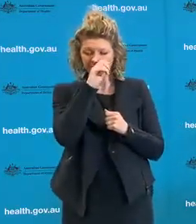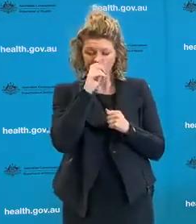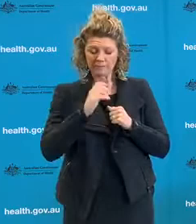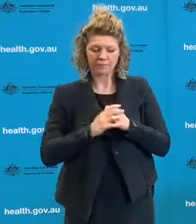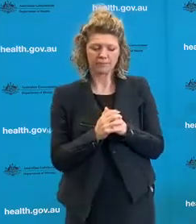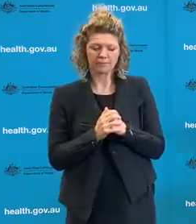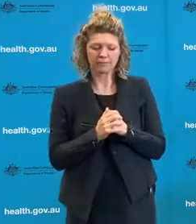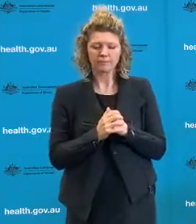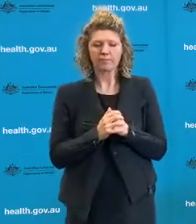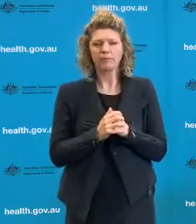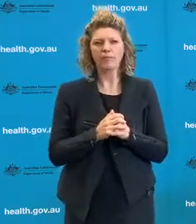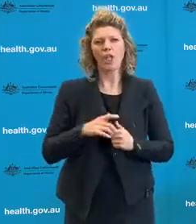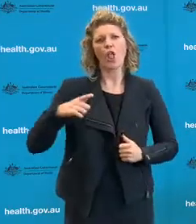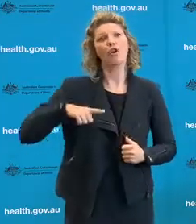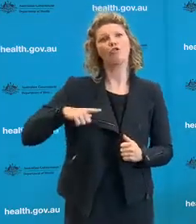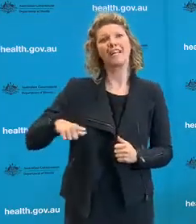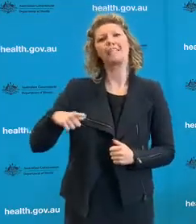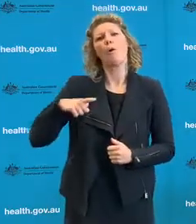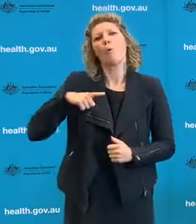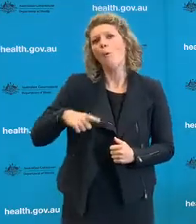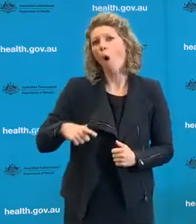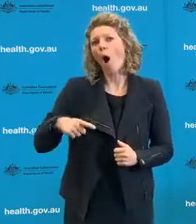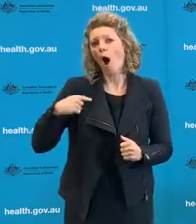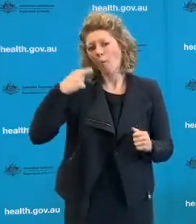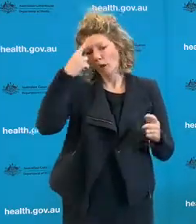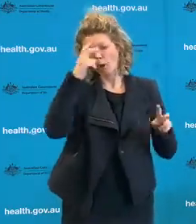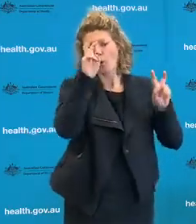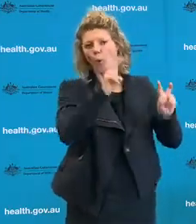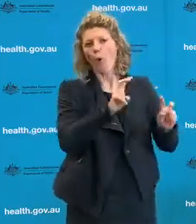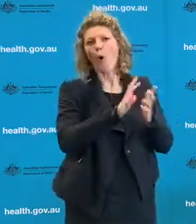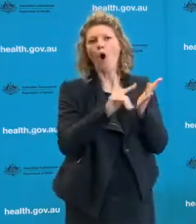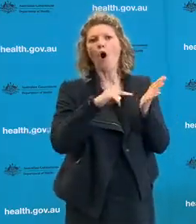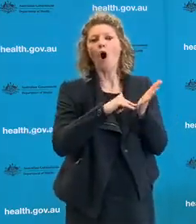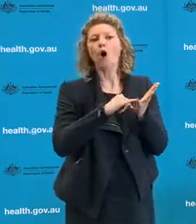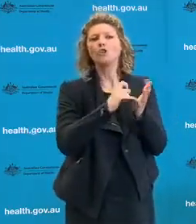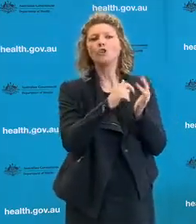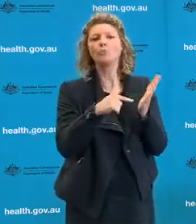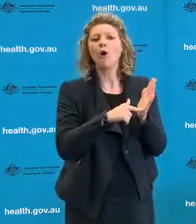actually affects the definition. Now that sounds a bit like a circular